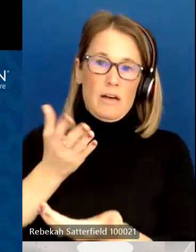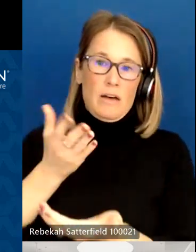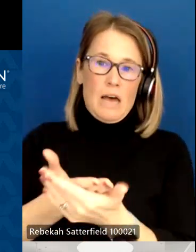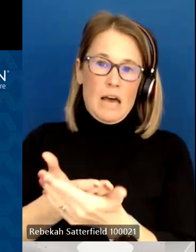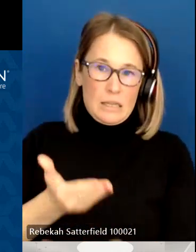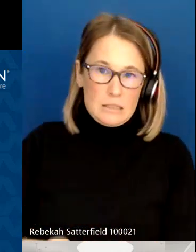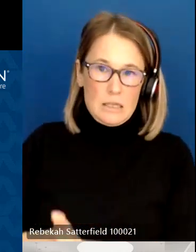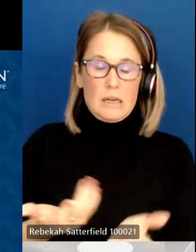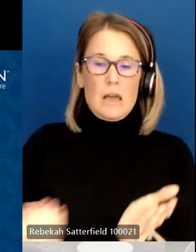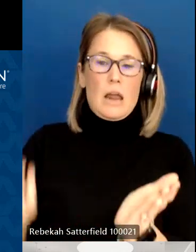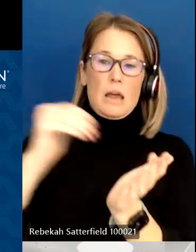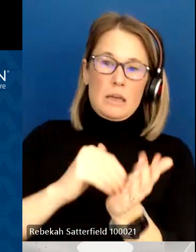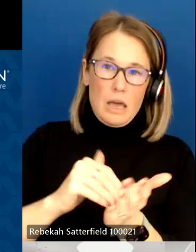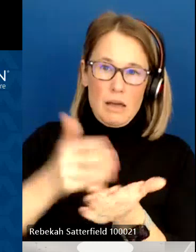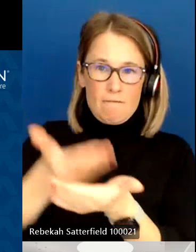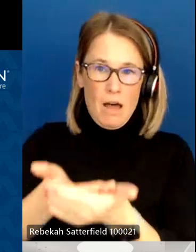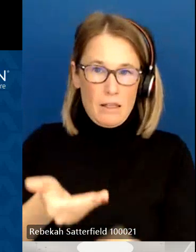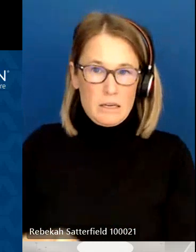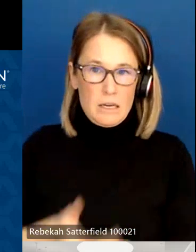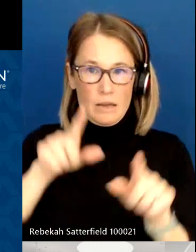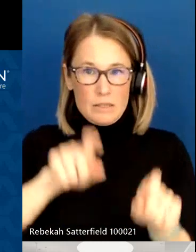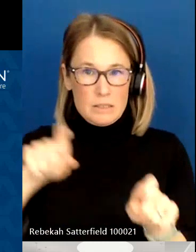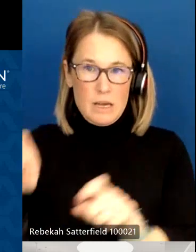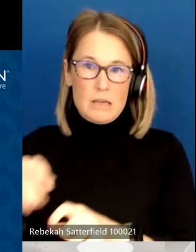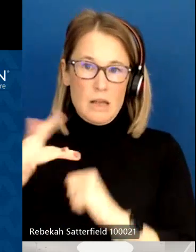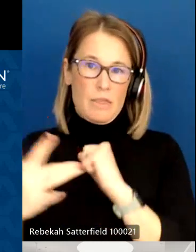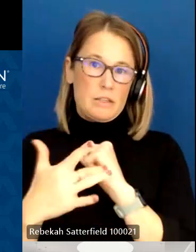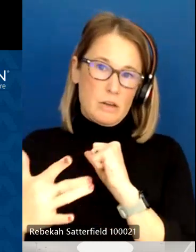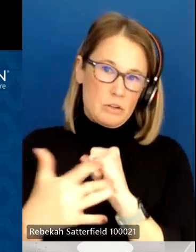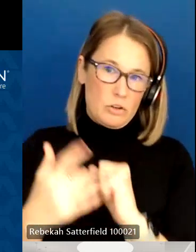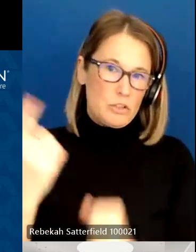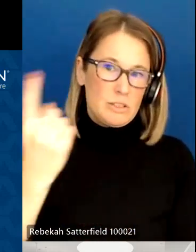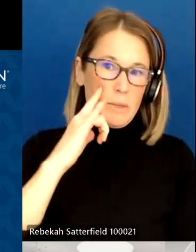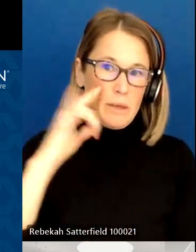these tests recalibrating the technology or something like that um so right now there's